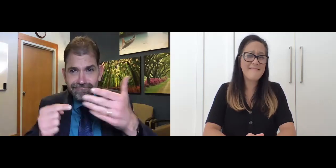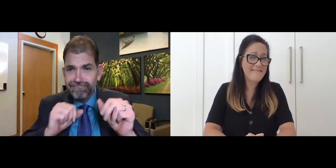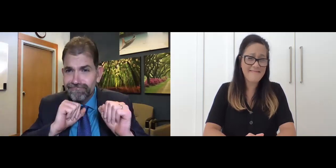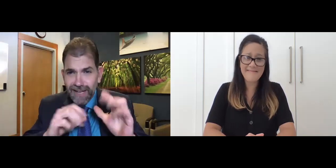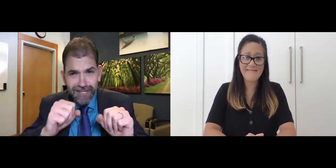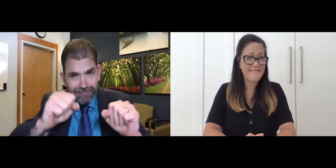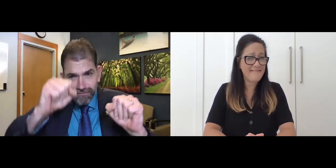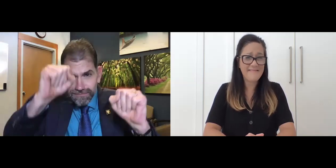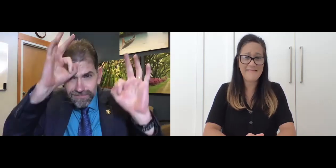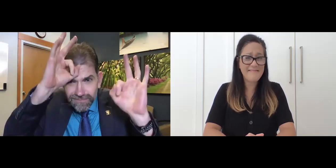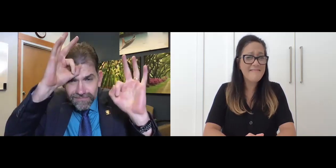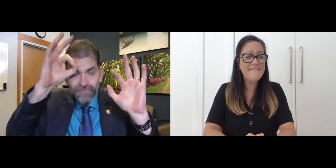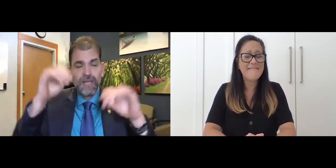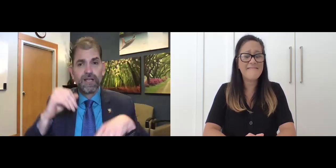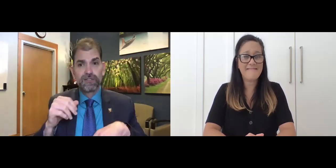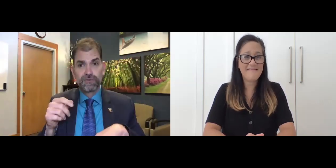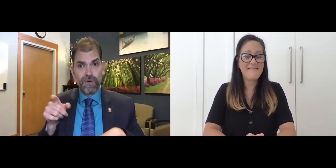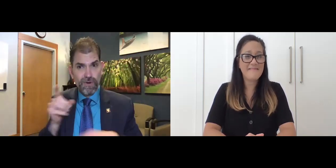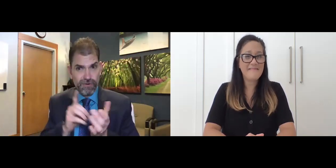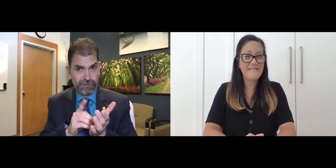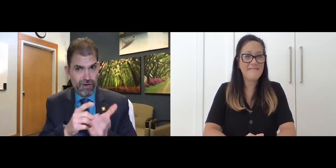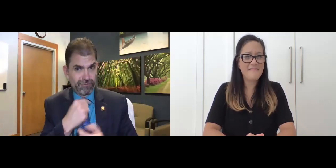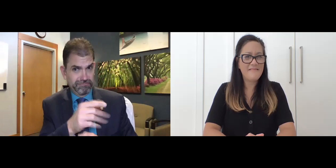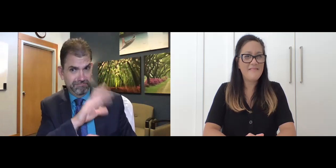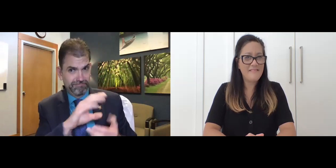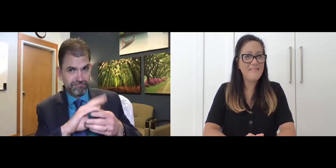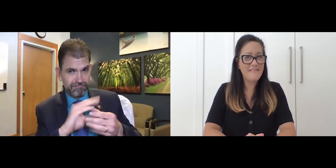nothing about deaf culture or sign language. The doctor said to my